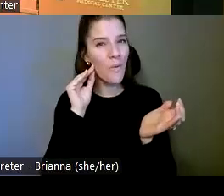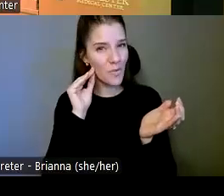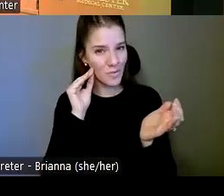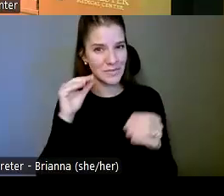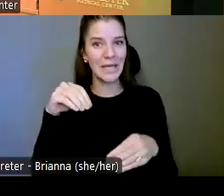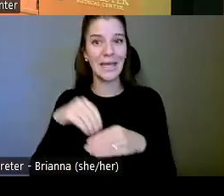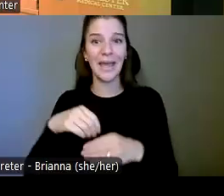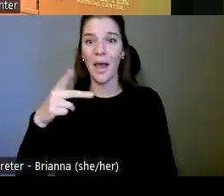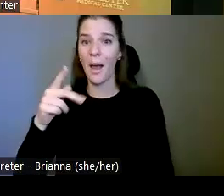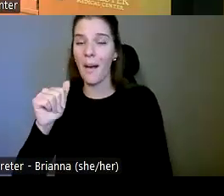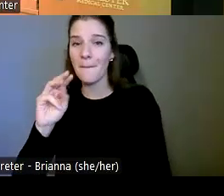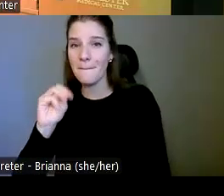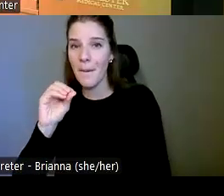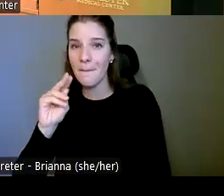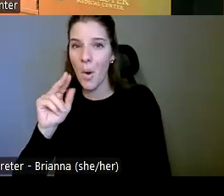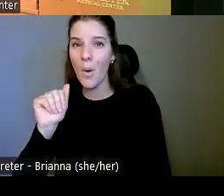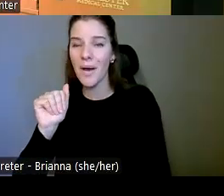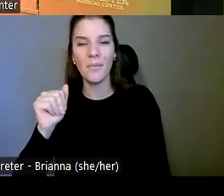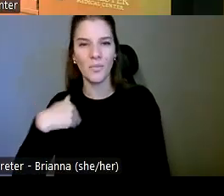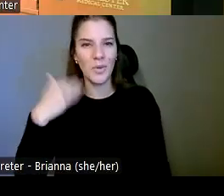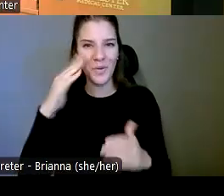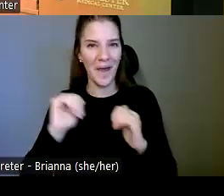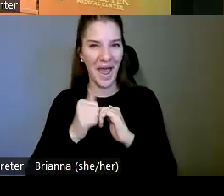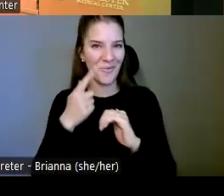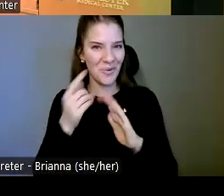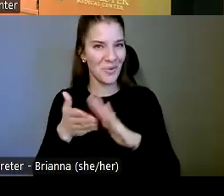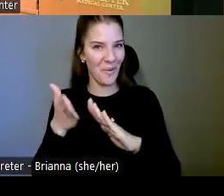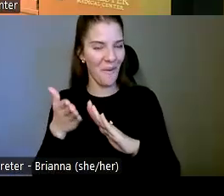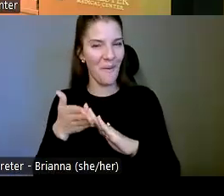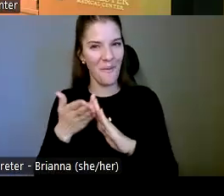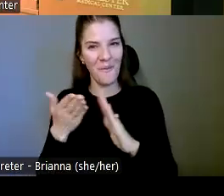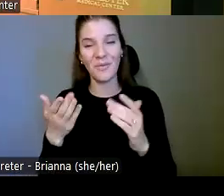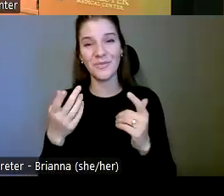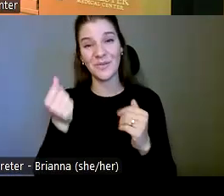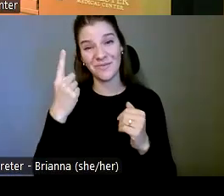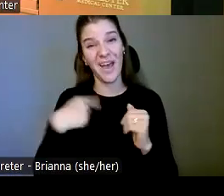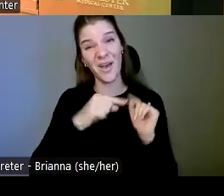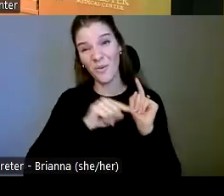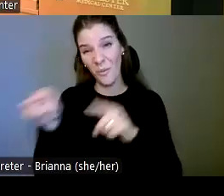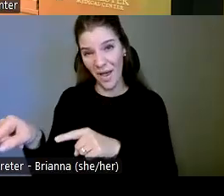we didn't know how it was going to go because it was done in Alabama. And so I went out there and I